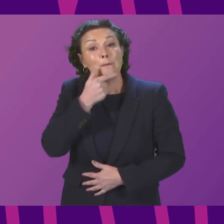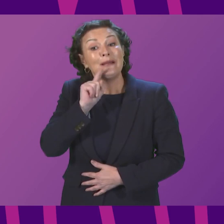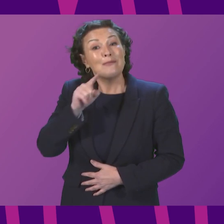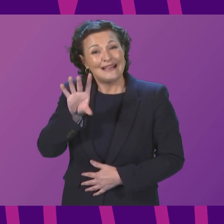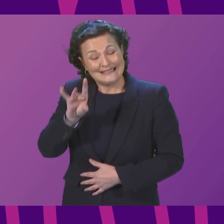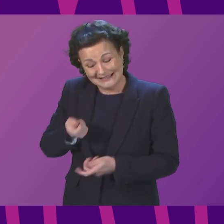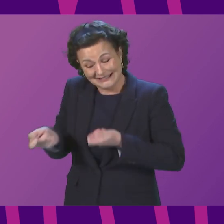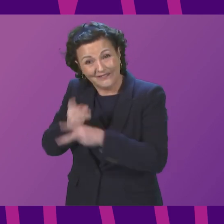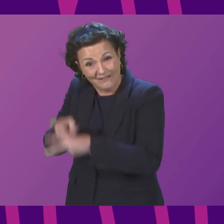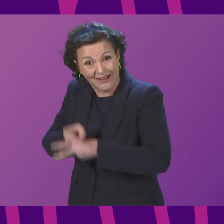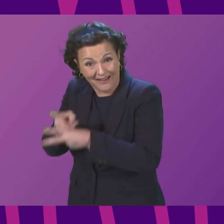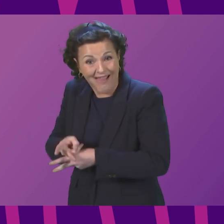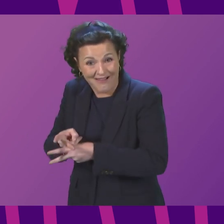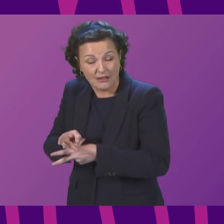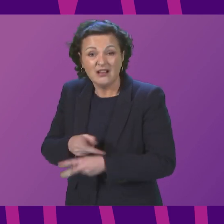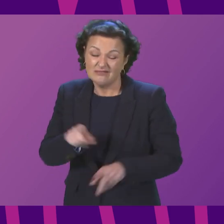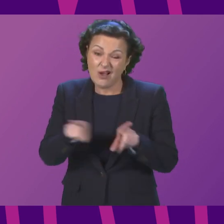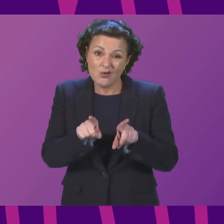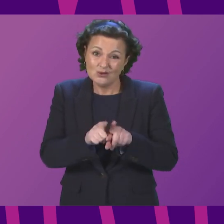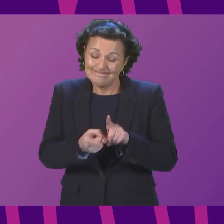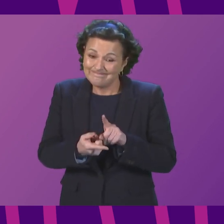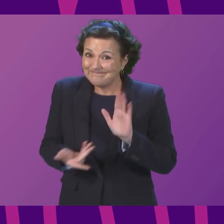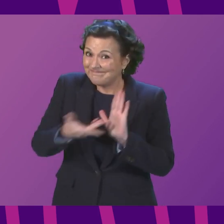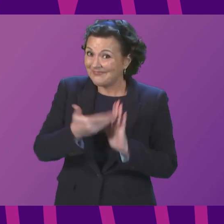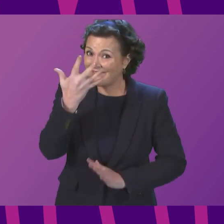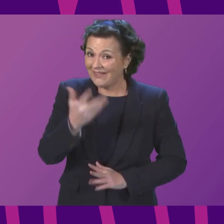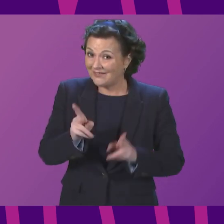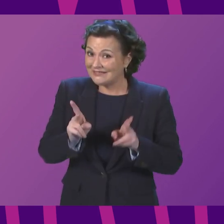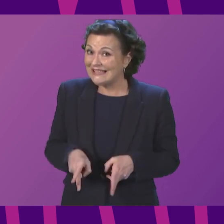Sadly, another five deaths have been reported, which takes the total number of deaths under